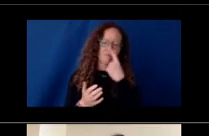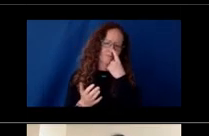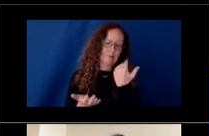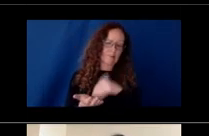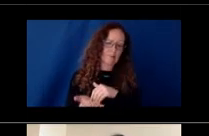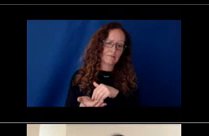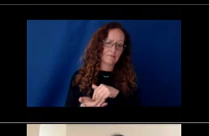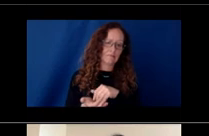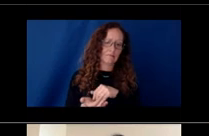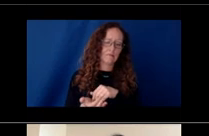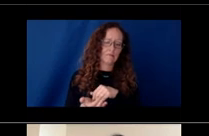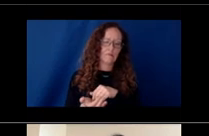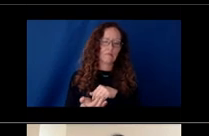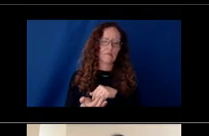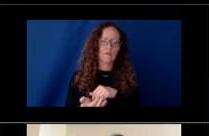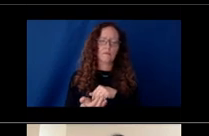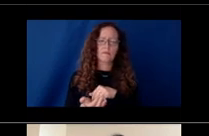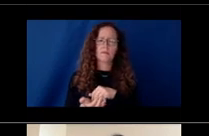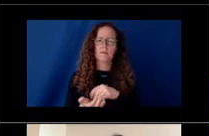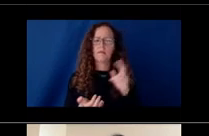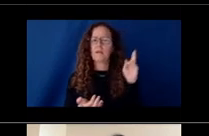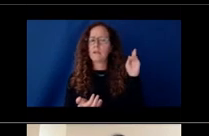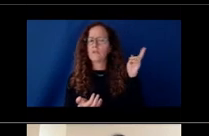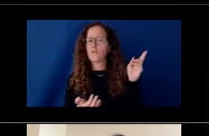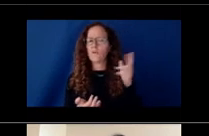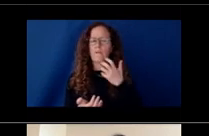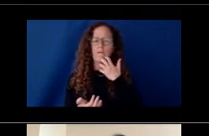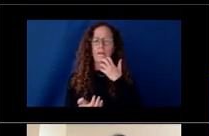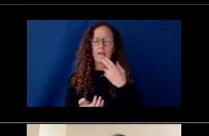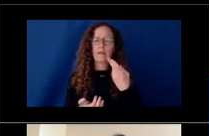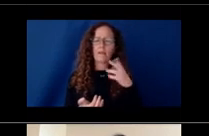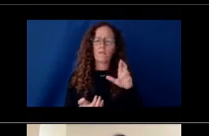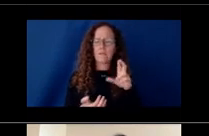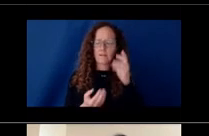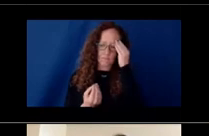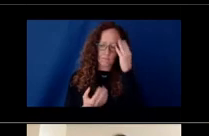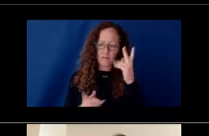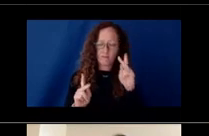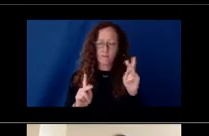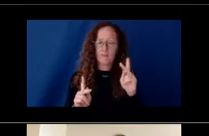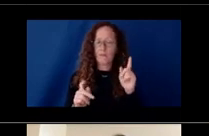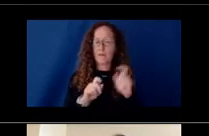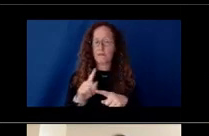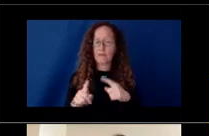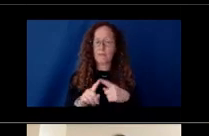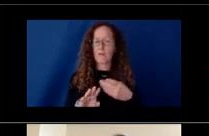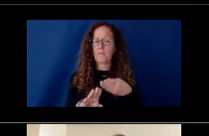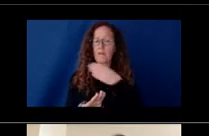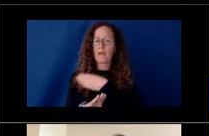the historical HeatRisk information, several folks are asking about past data for HeatRisk.